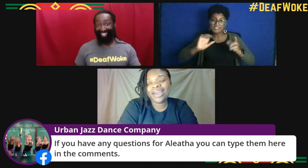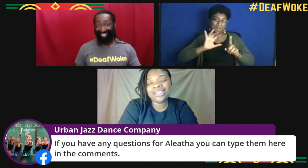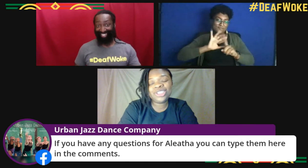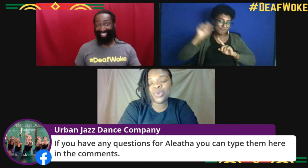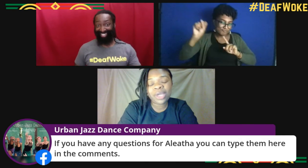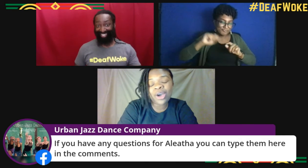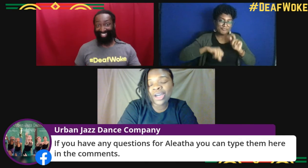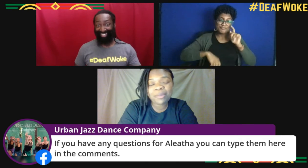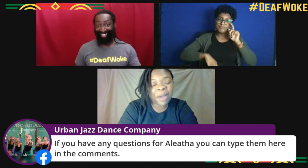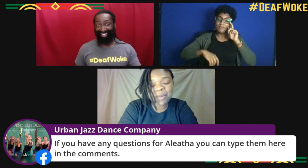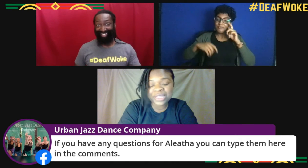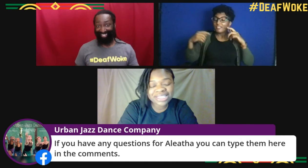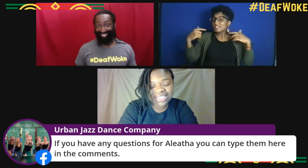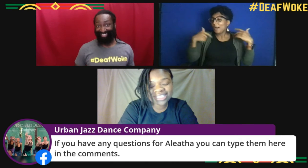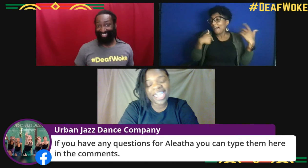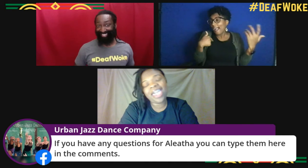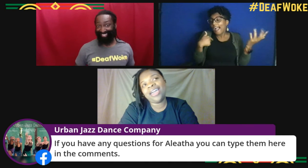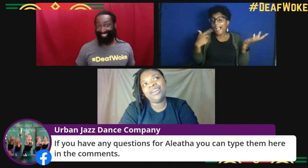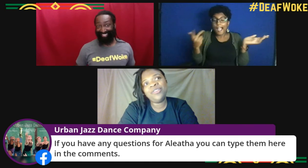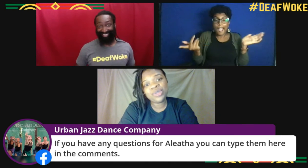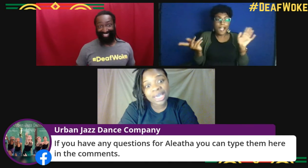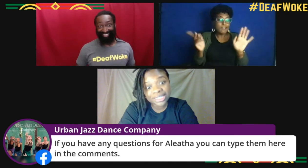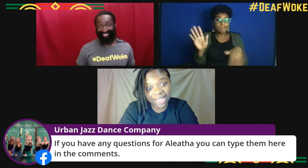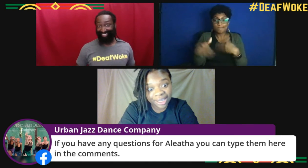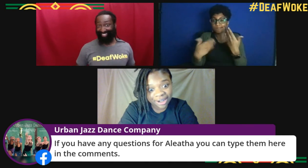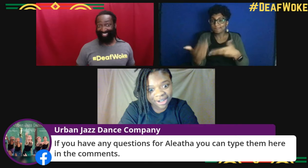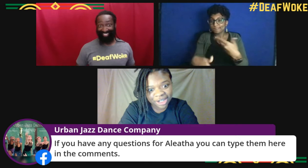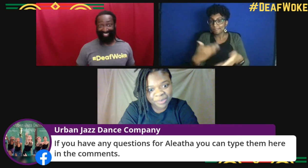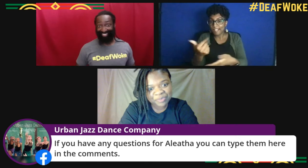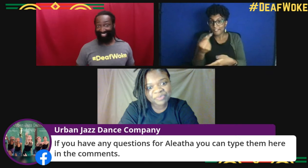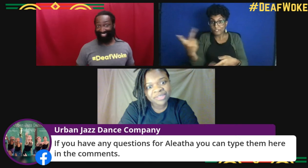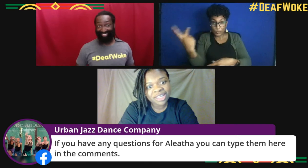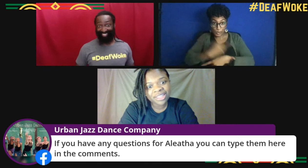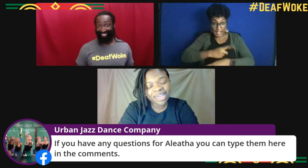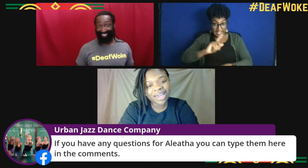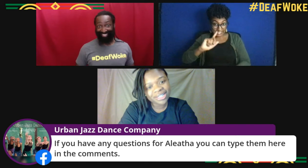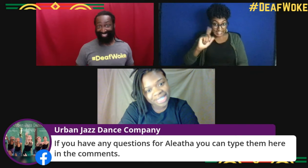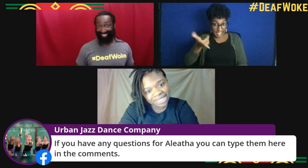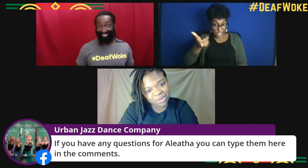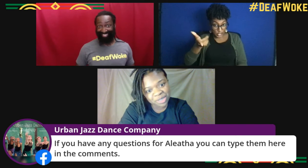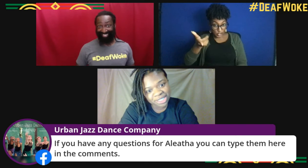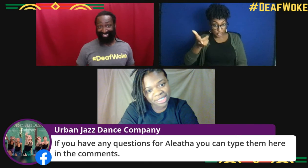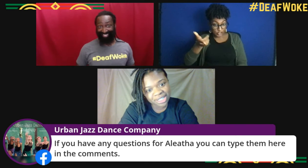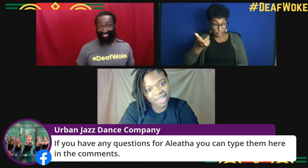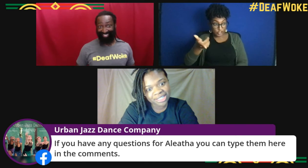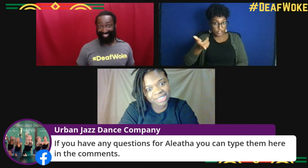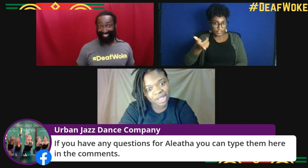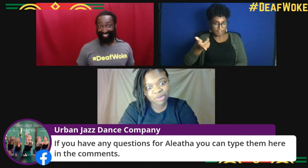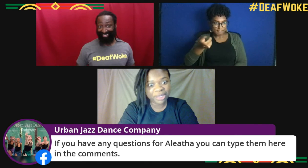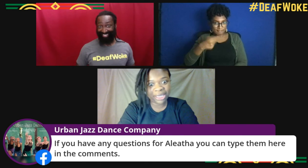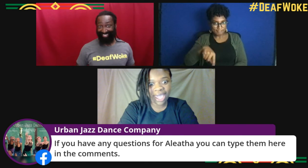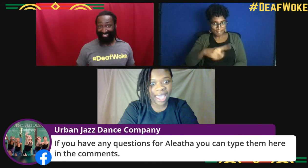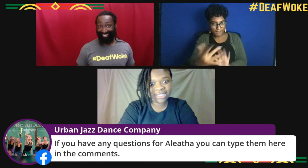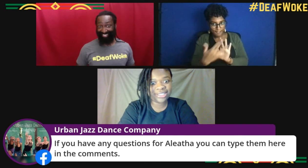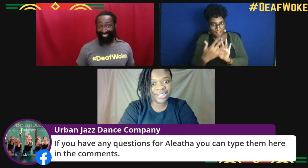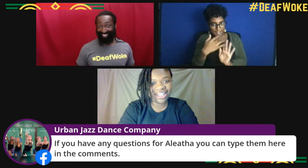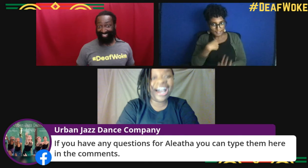So I just went on about my business and a few days later they contacted me and said you've been casted.